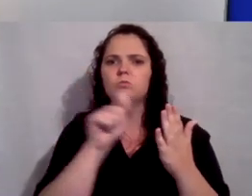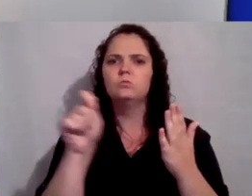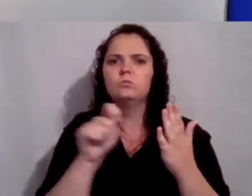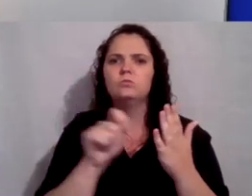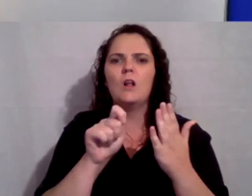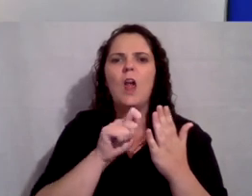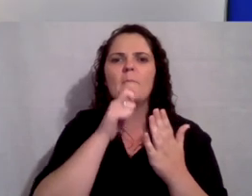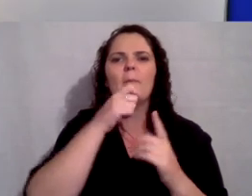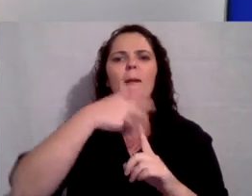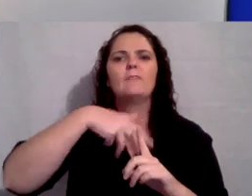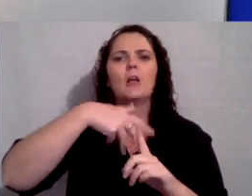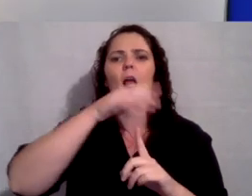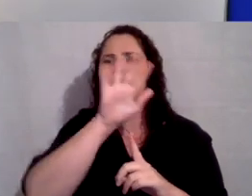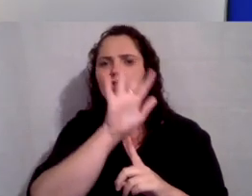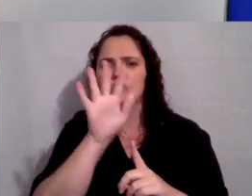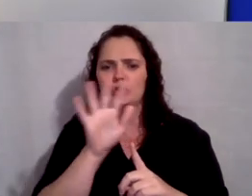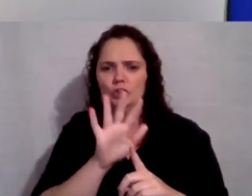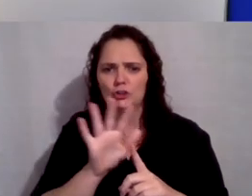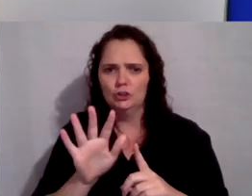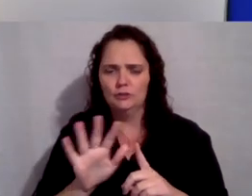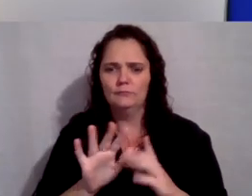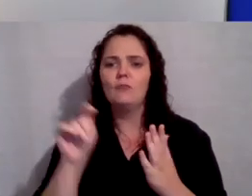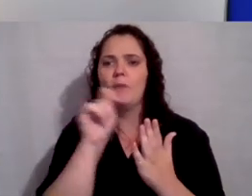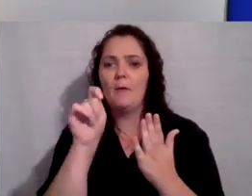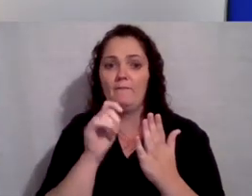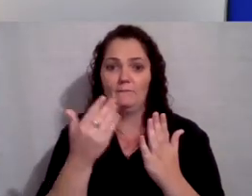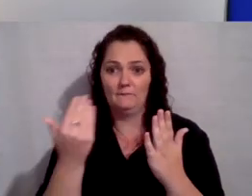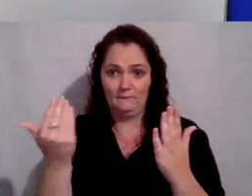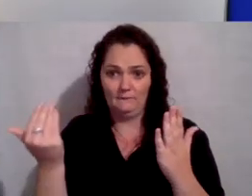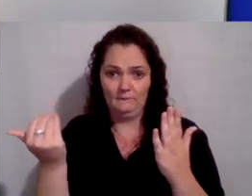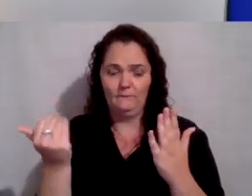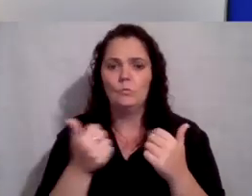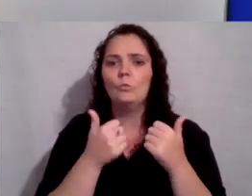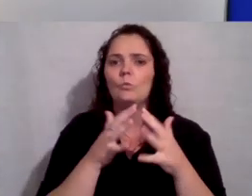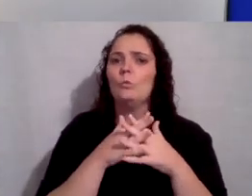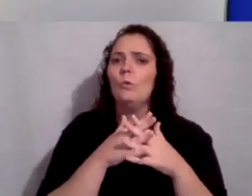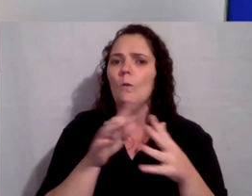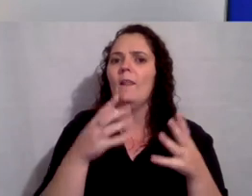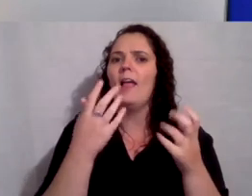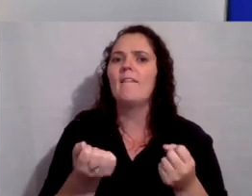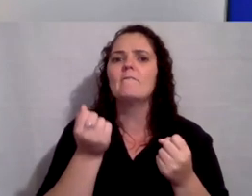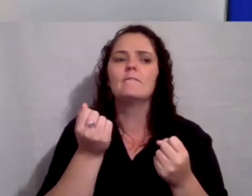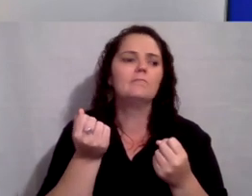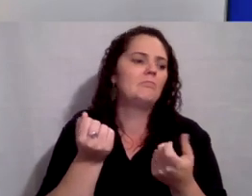leave yourself a little bit of border a little bit of clean white border so you can grab on to the sheet of paper. It's also a good idea to have a scrap piece of paper or